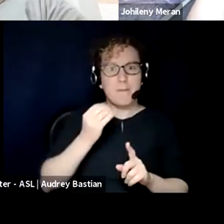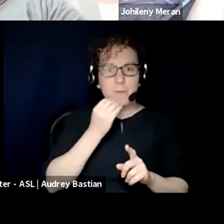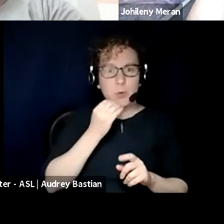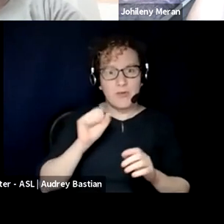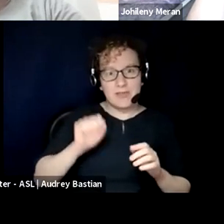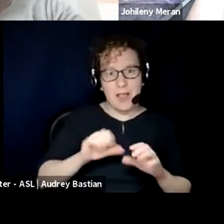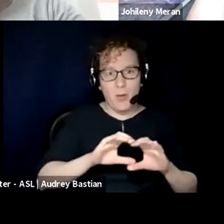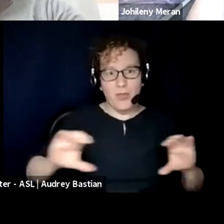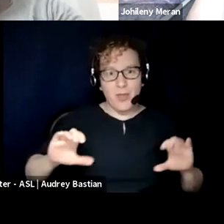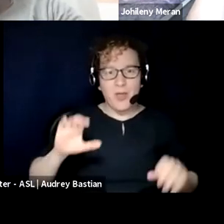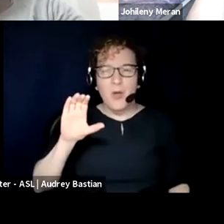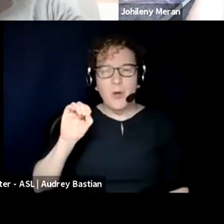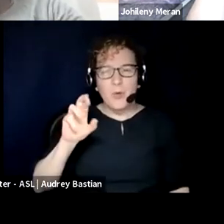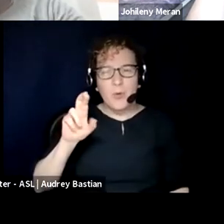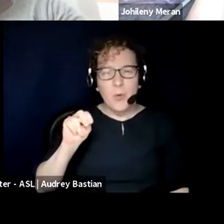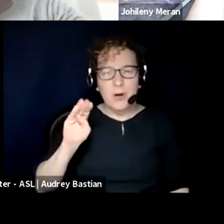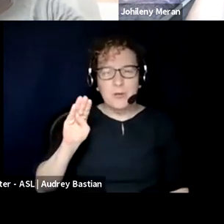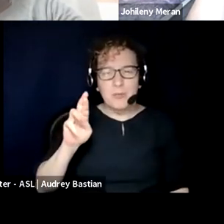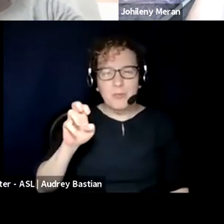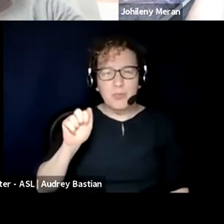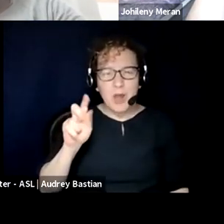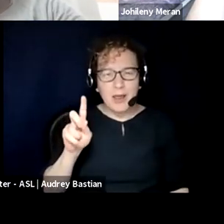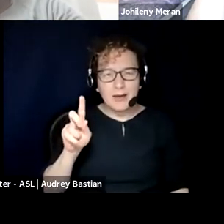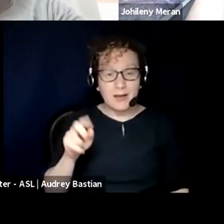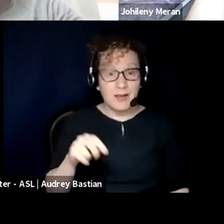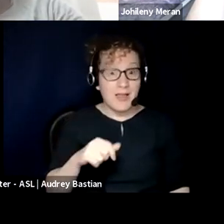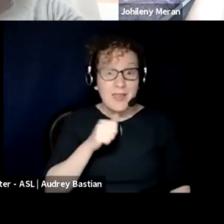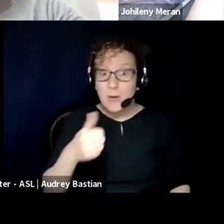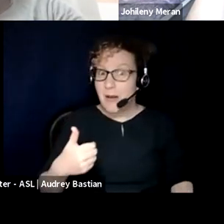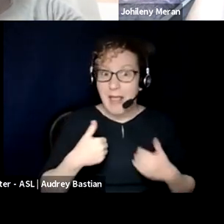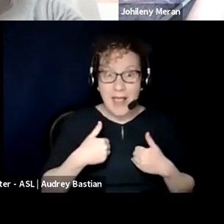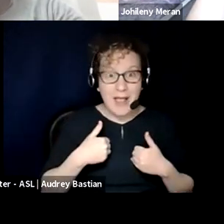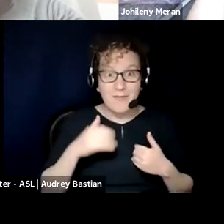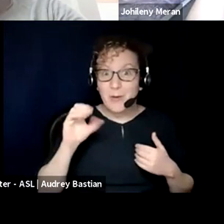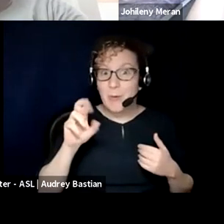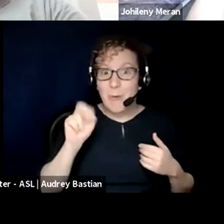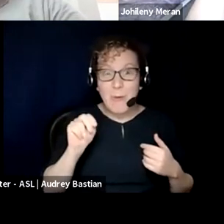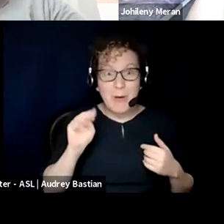They don't have cornbread in southern Germany. I looked.